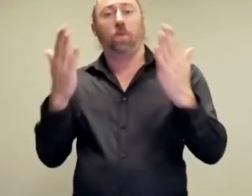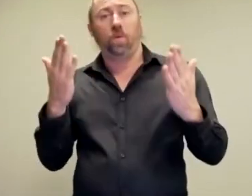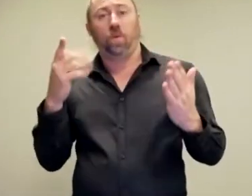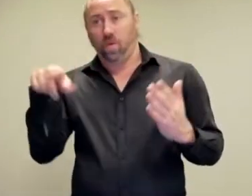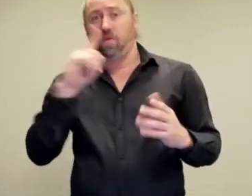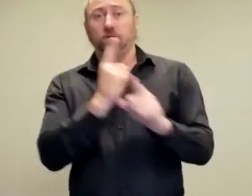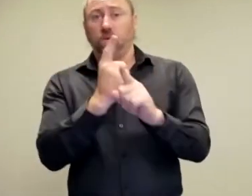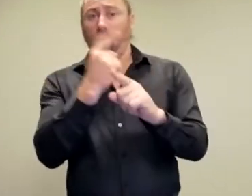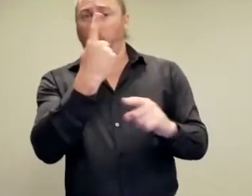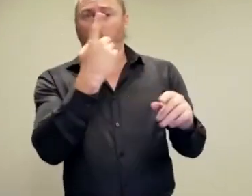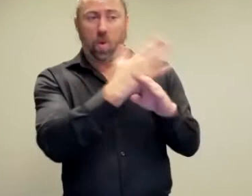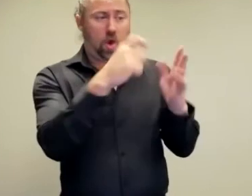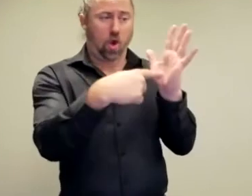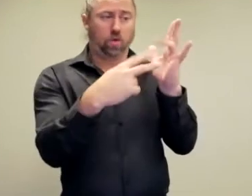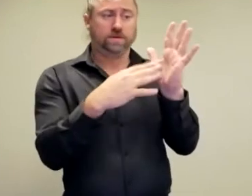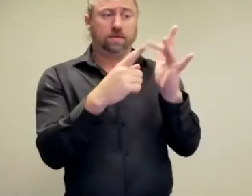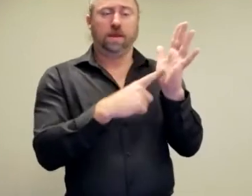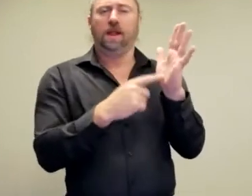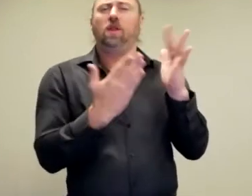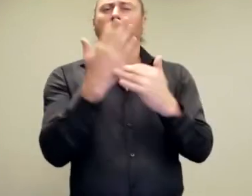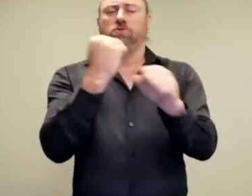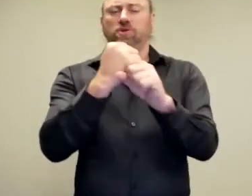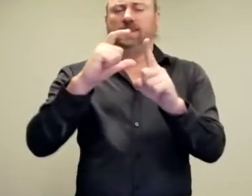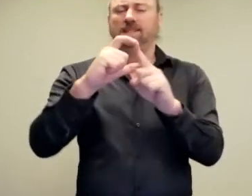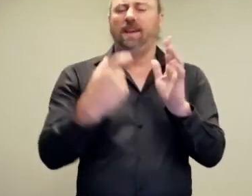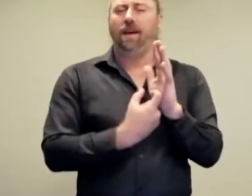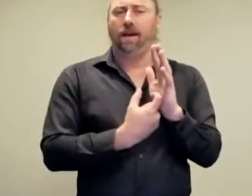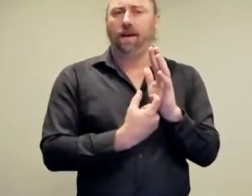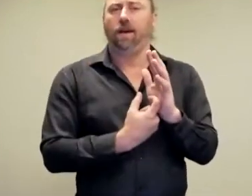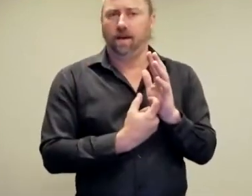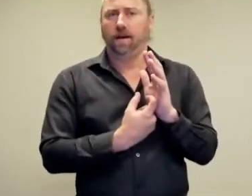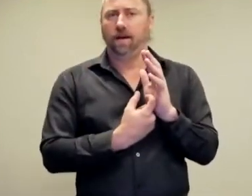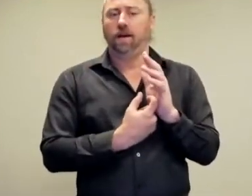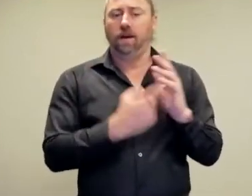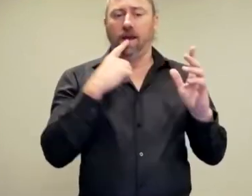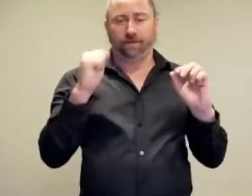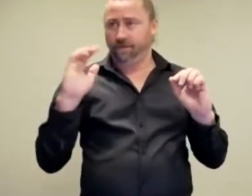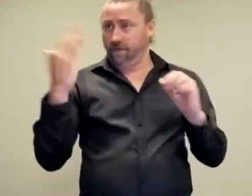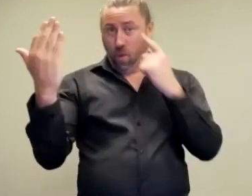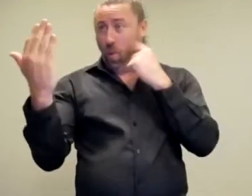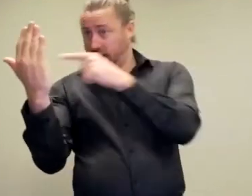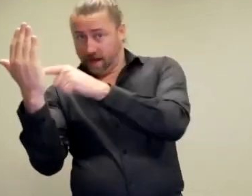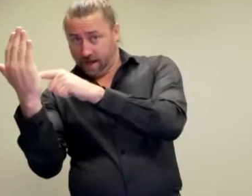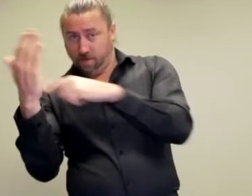Leipzig cotton mill during the GDR and these are juxtaposed beside images I have photographed while doing